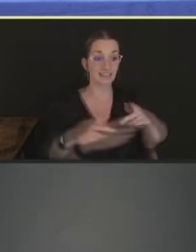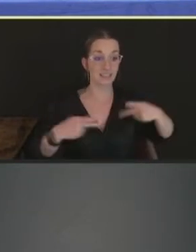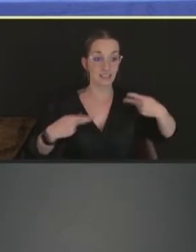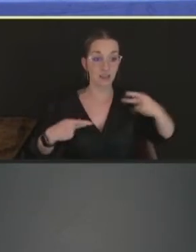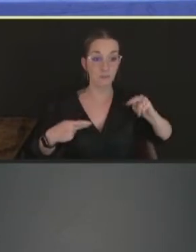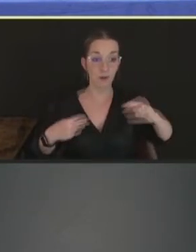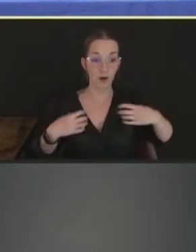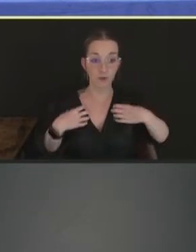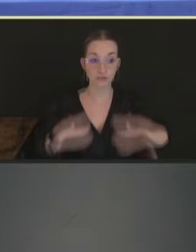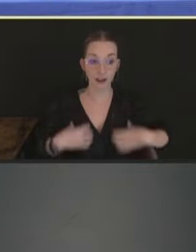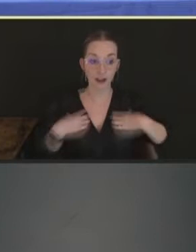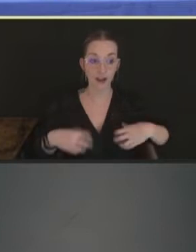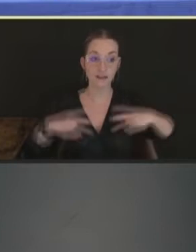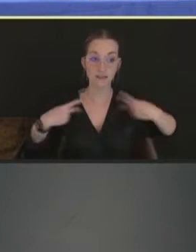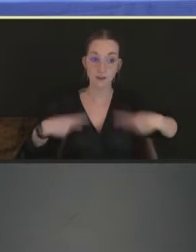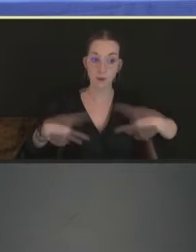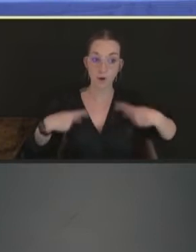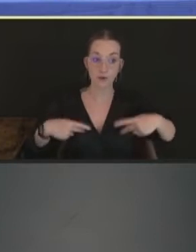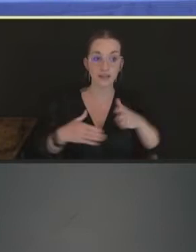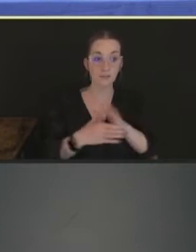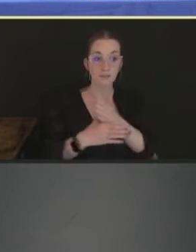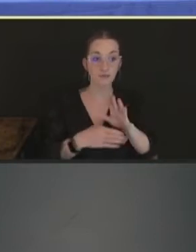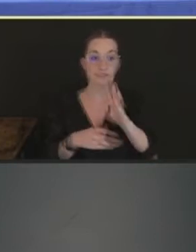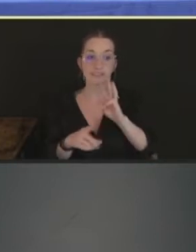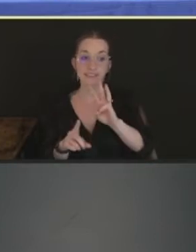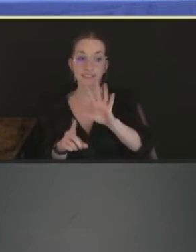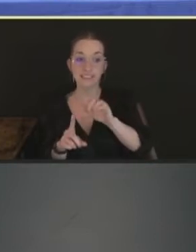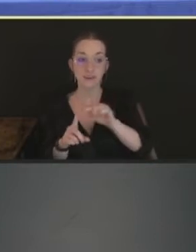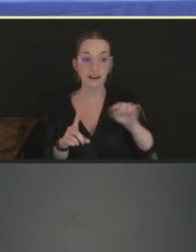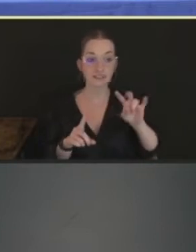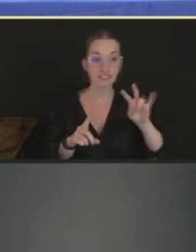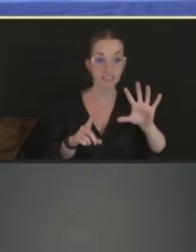with the reduction in the risk of Alzheimer's disease afterwards.